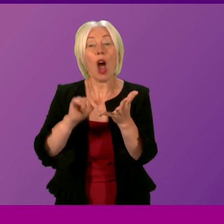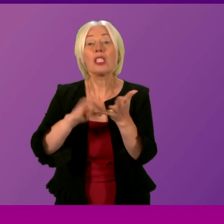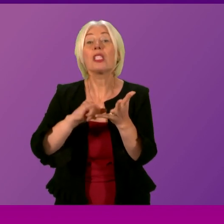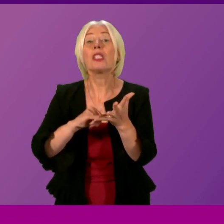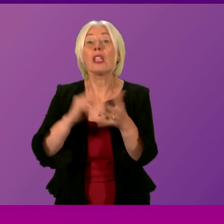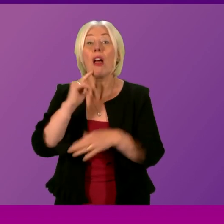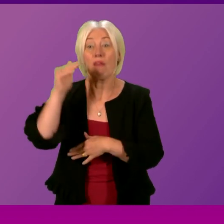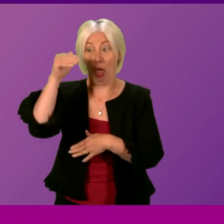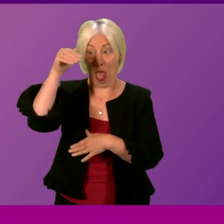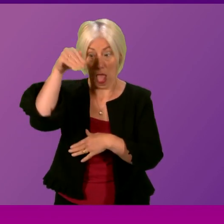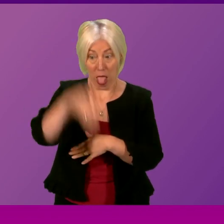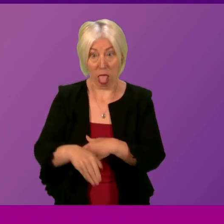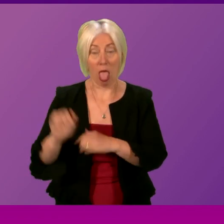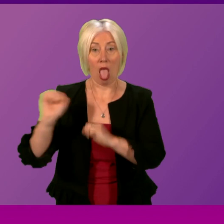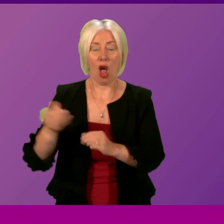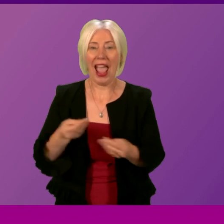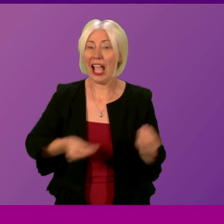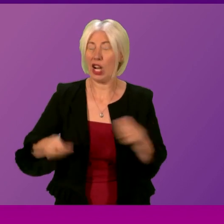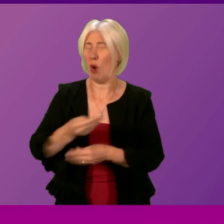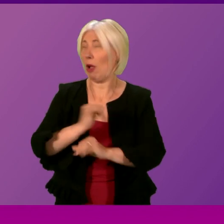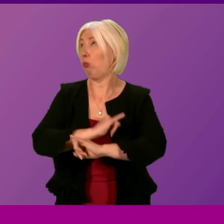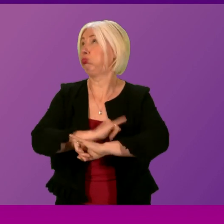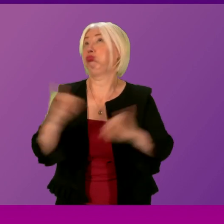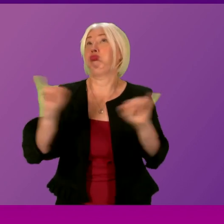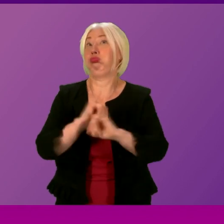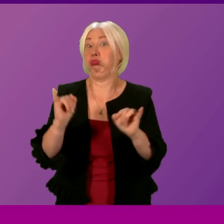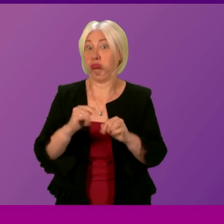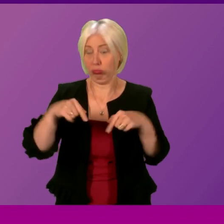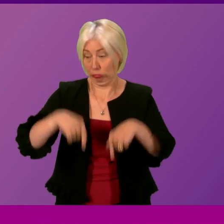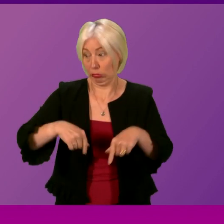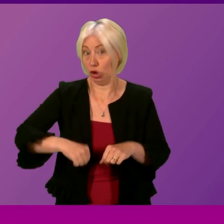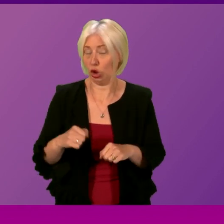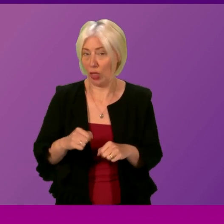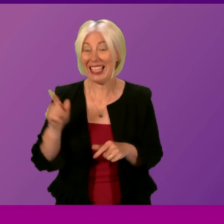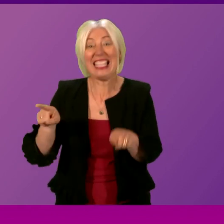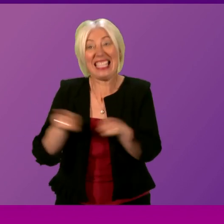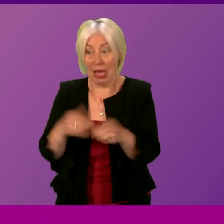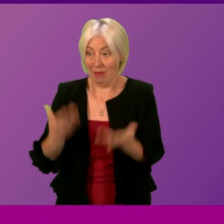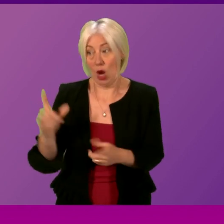in an economic catastrophe for our country. That same Douglas Ross now comes to the chamber